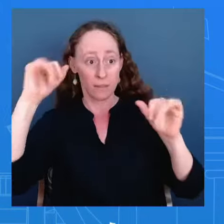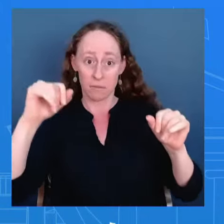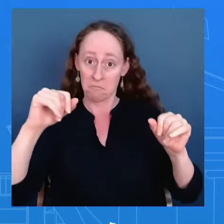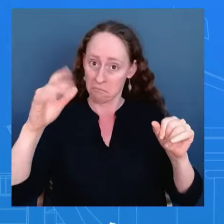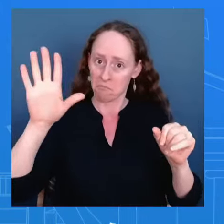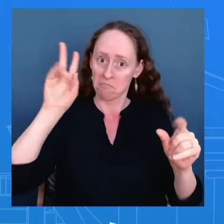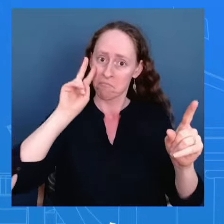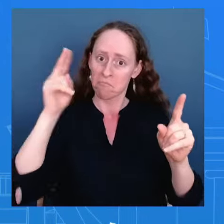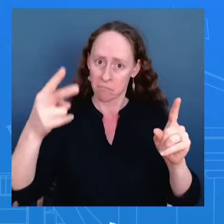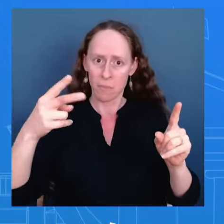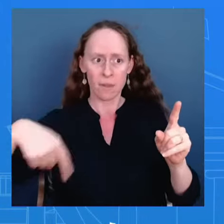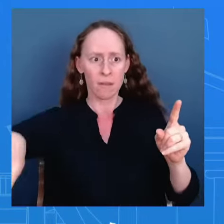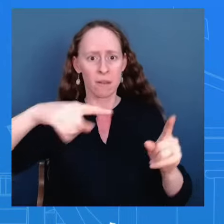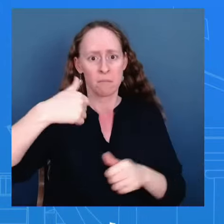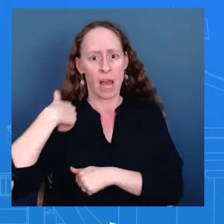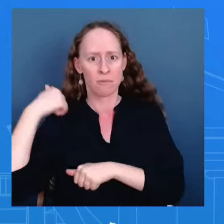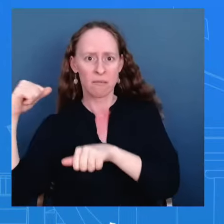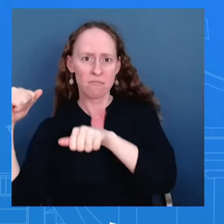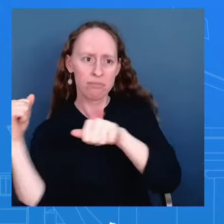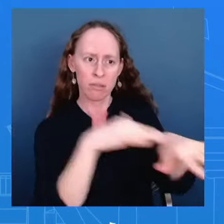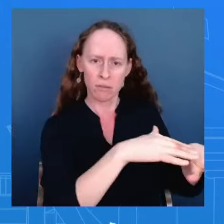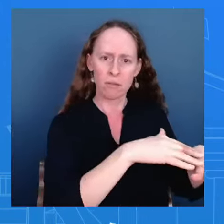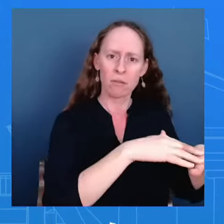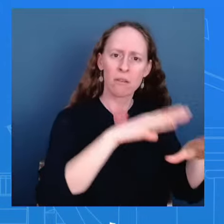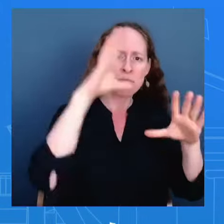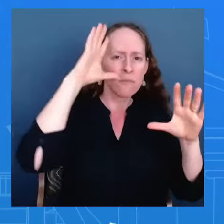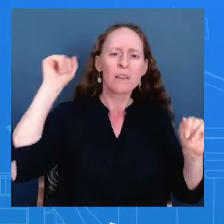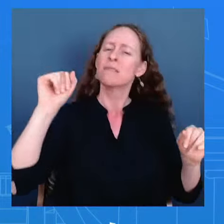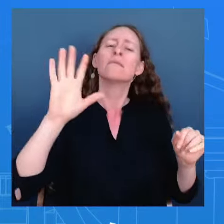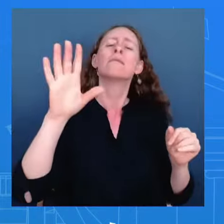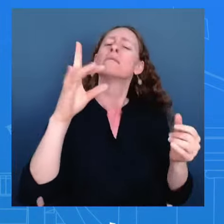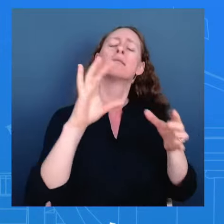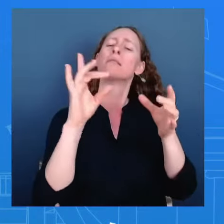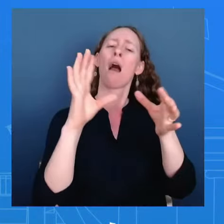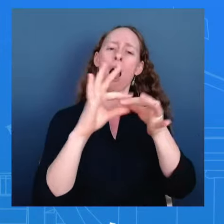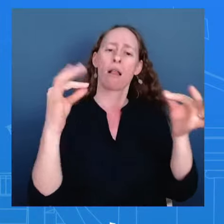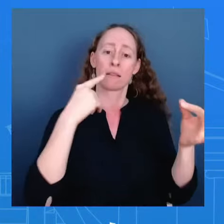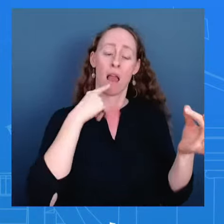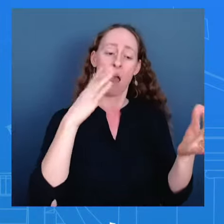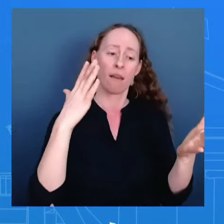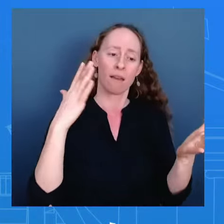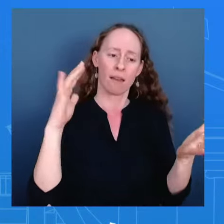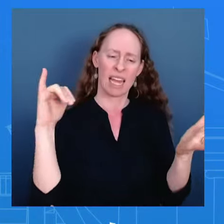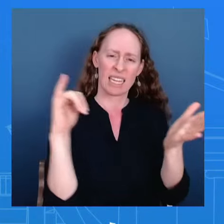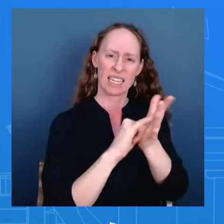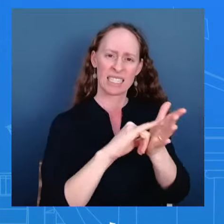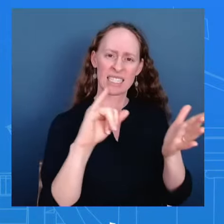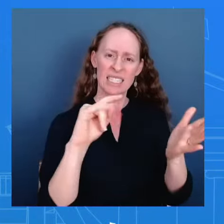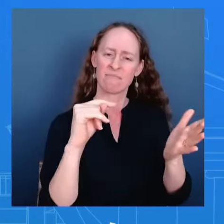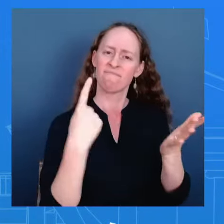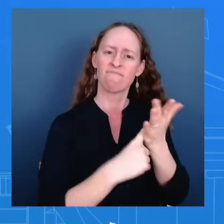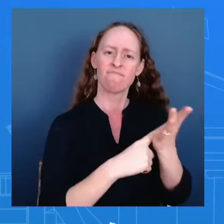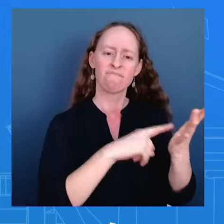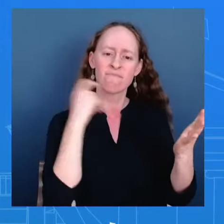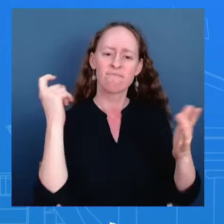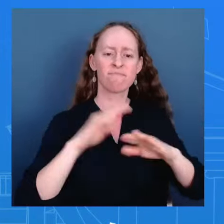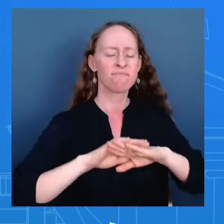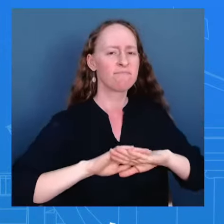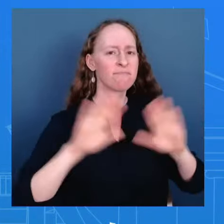were for withholding any sort of, or any US weapons. He said Israel had not yet moved into population centers in Rafah.